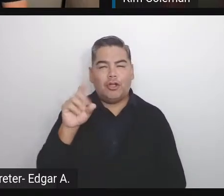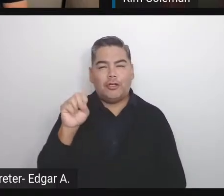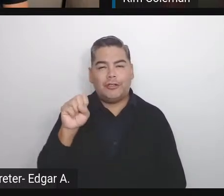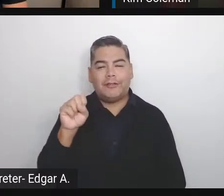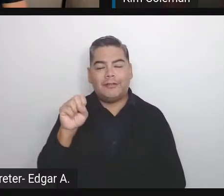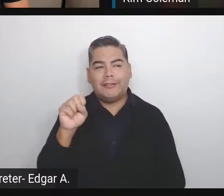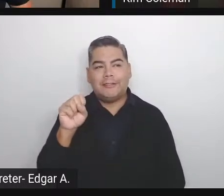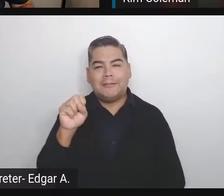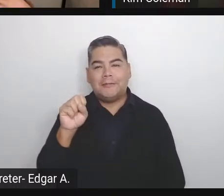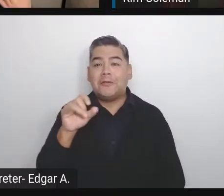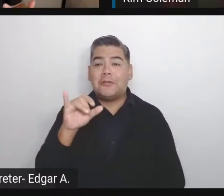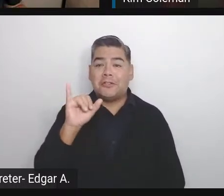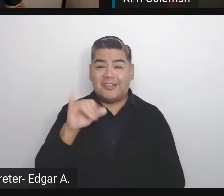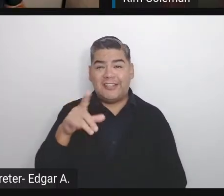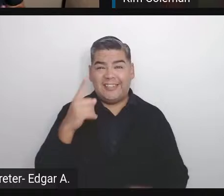So